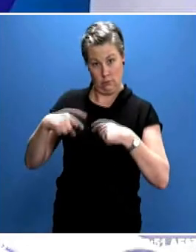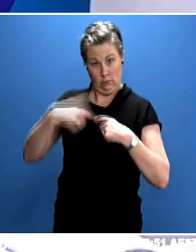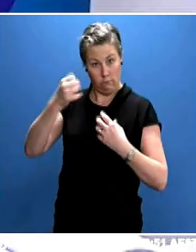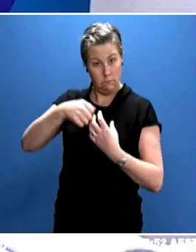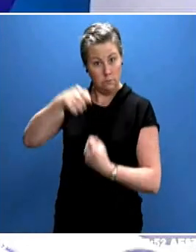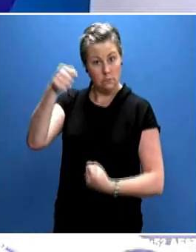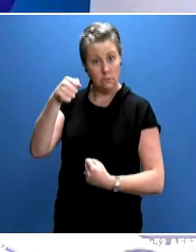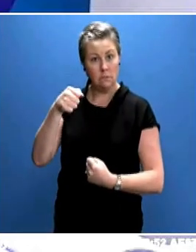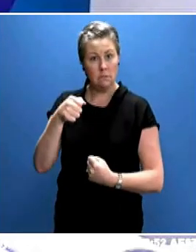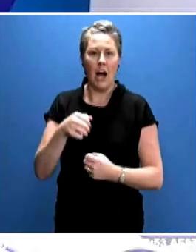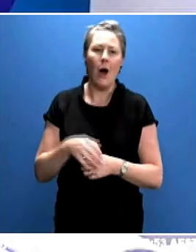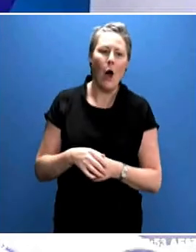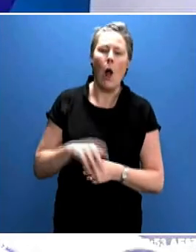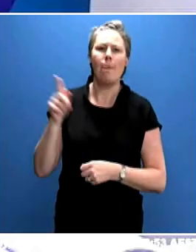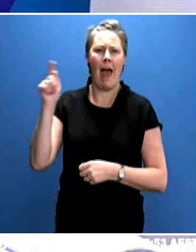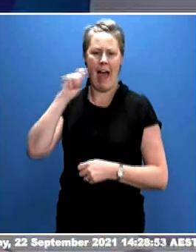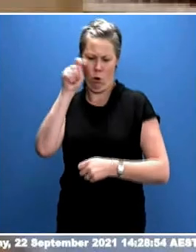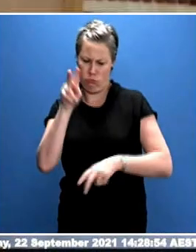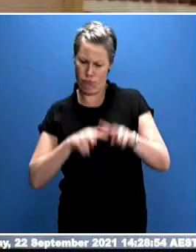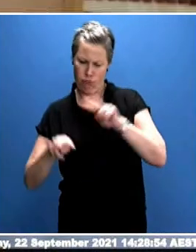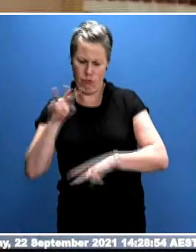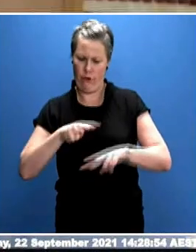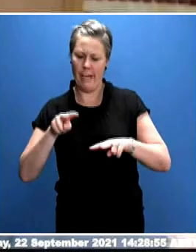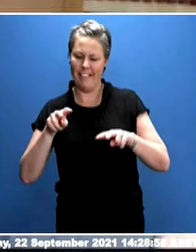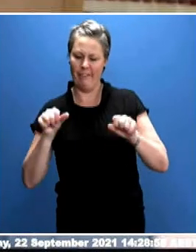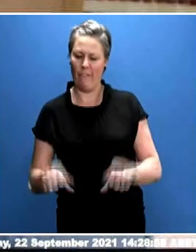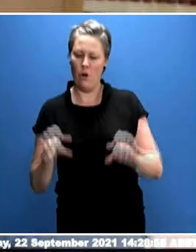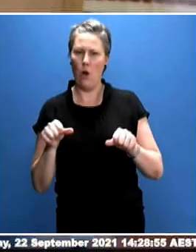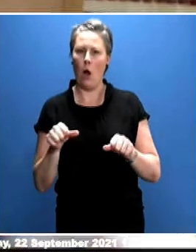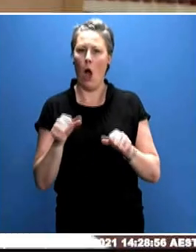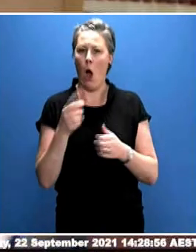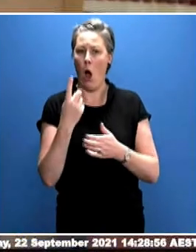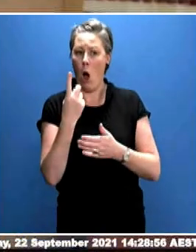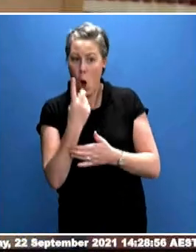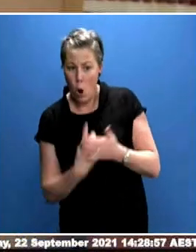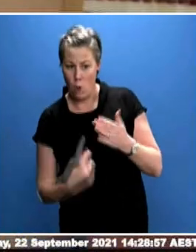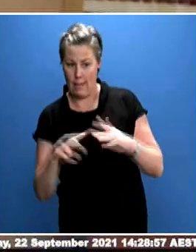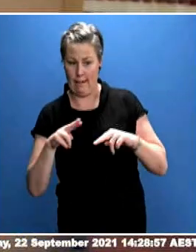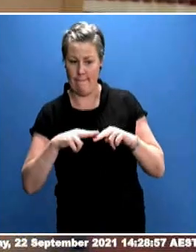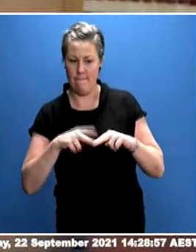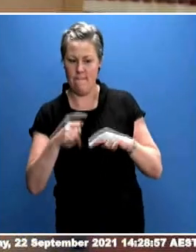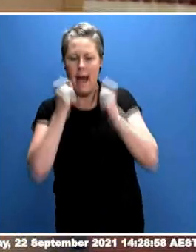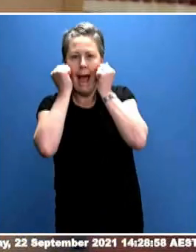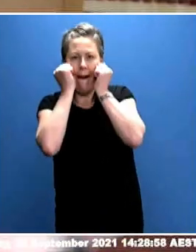On the whole they wouldn't make that judgment unless there was clear evidence that a disability existed. That's the point.